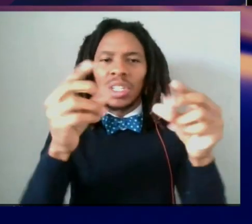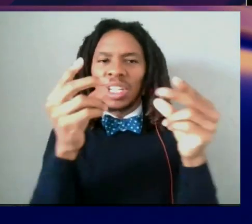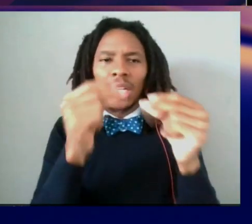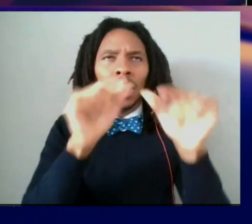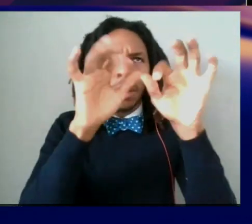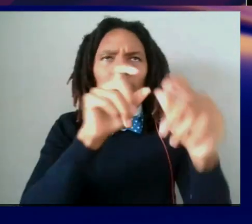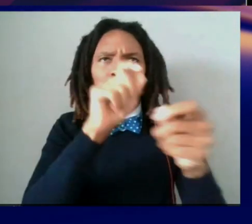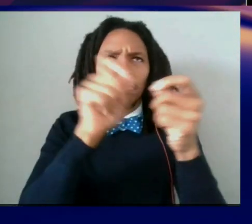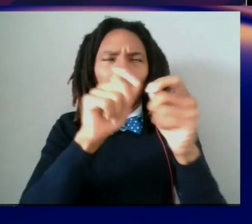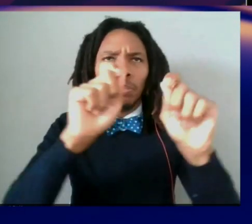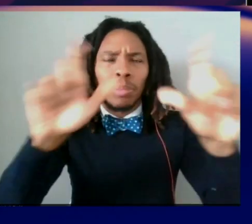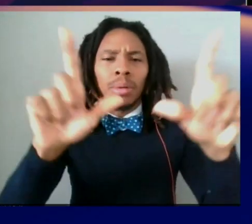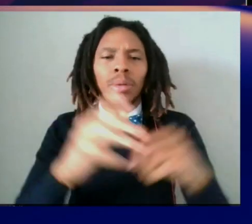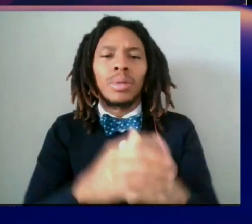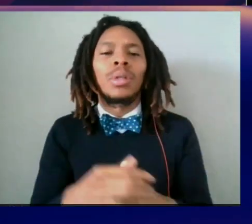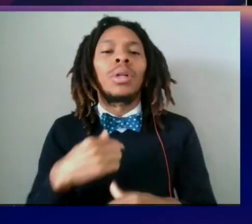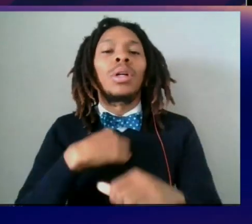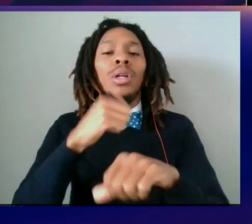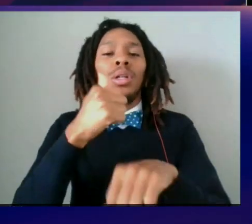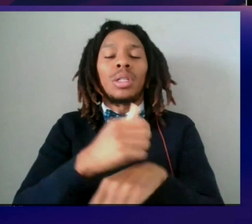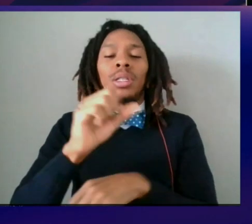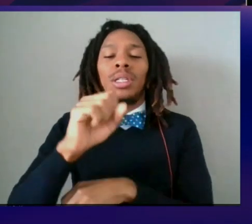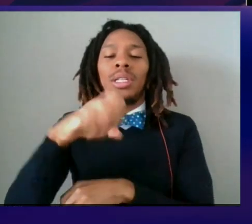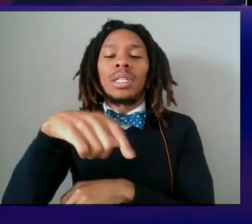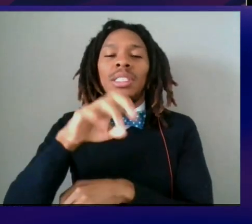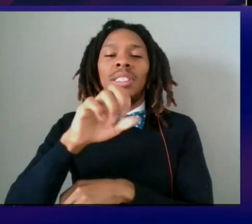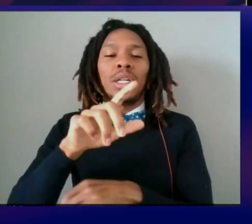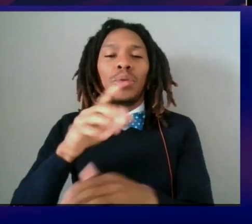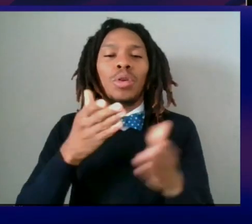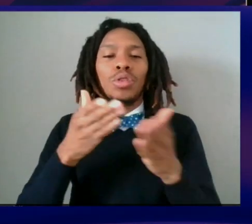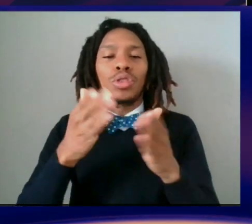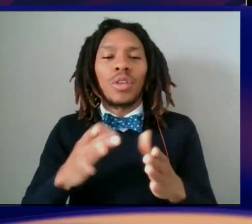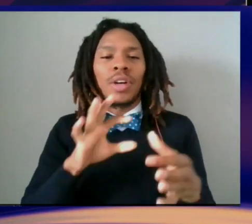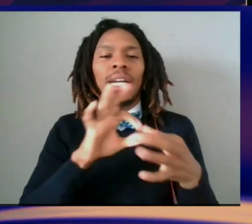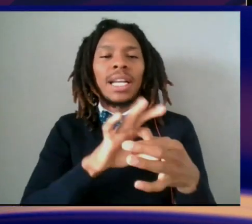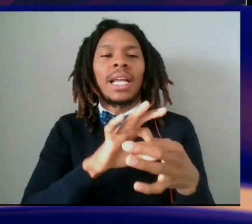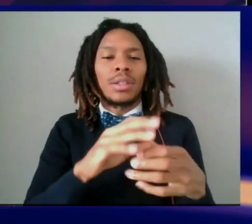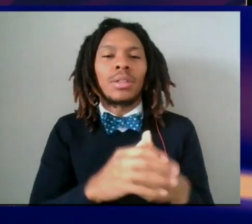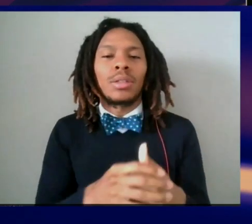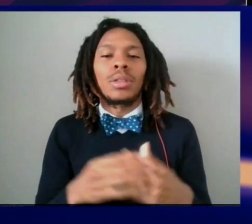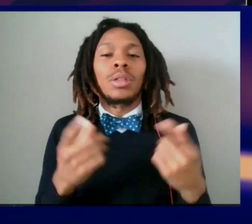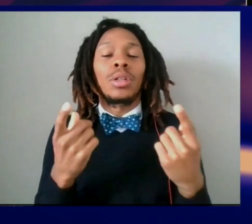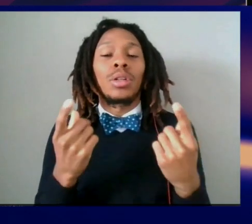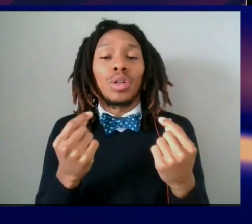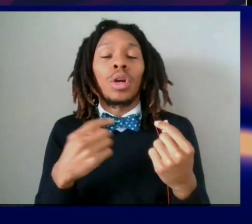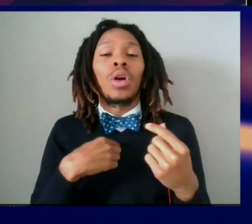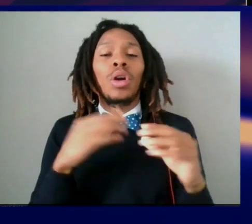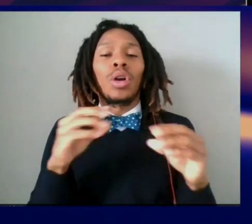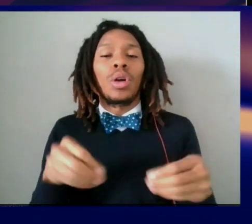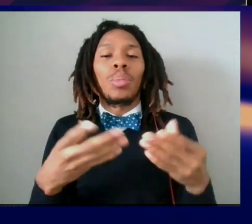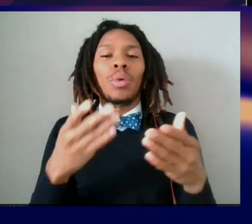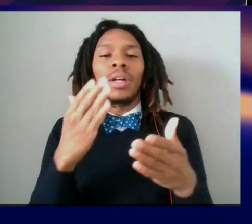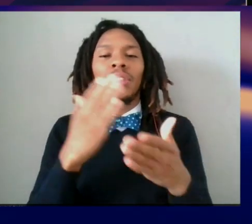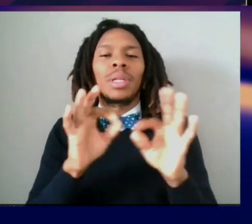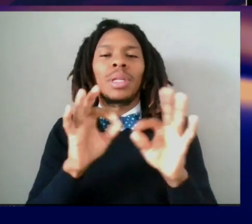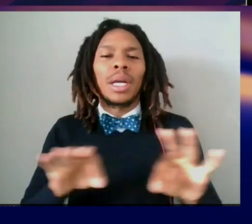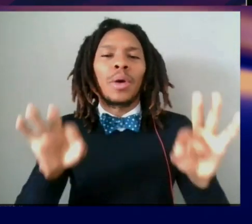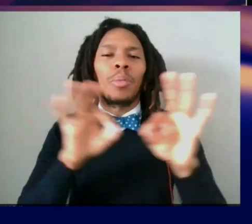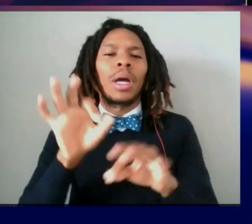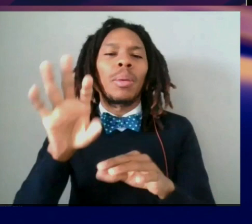So here we're setting up a SQL Server connector. And so what we do is we basically provide some of the kind of key inputs on, how do we wanna name that connector?